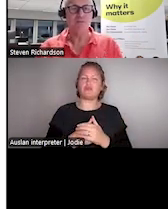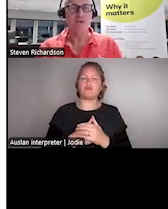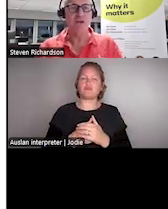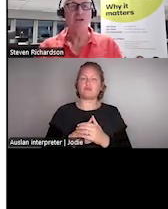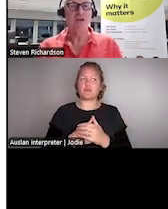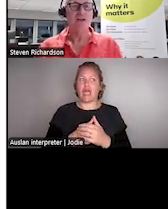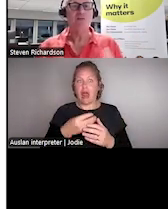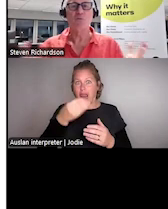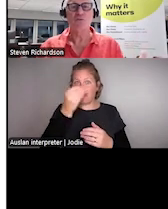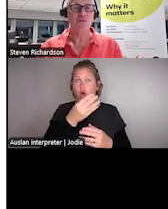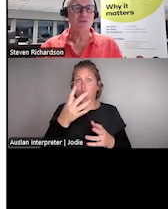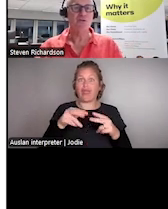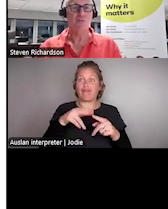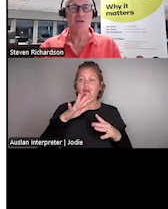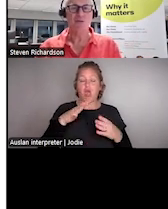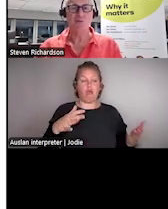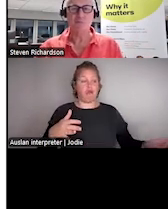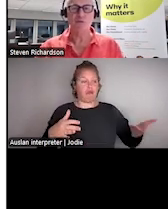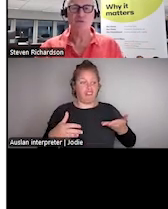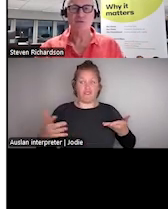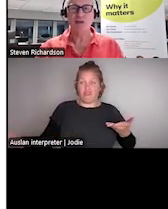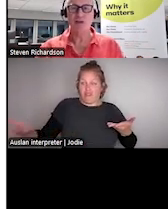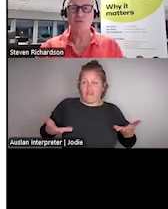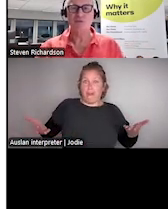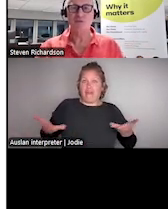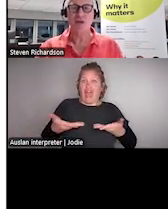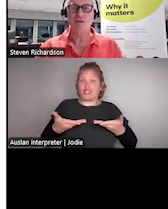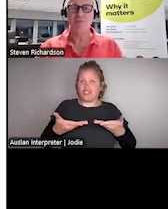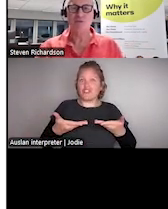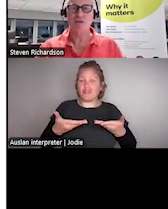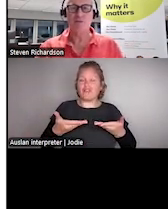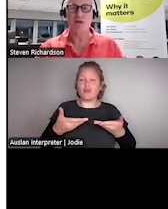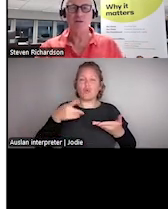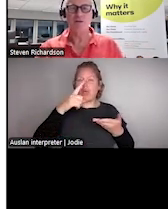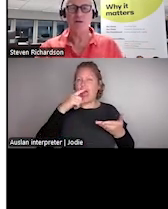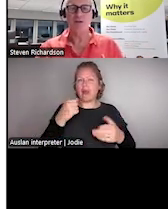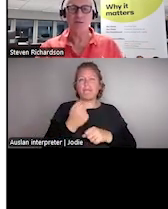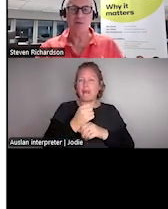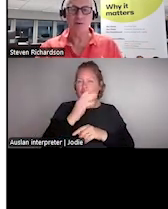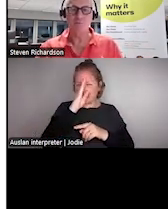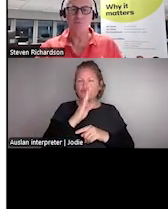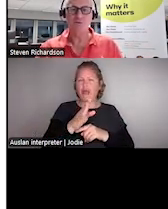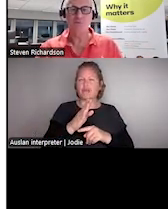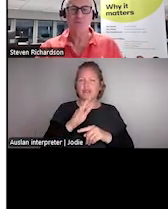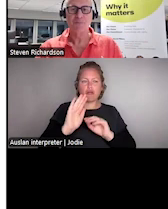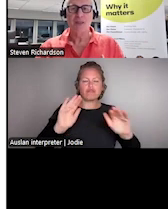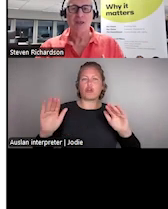funding. And of course you continue to make direct approaches during your campaign launch.